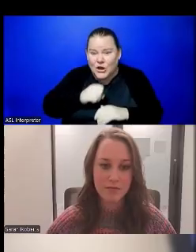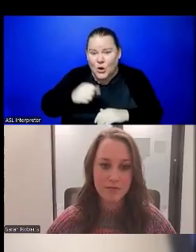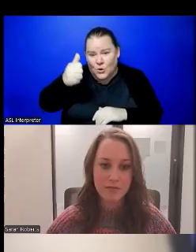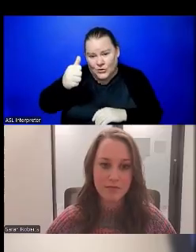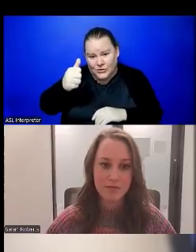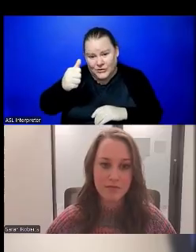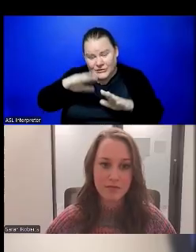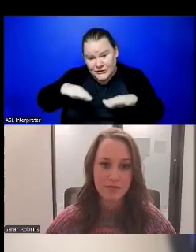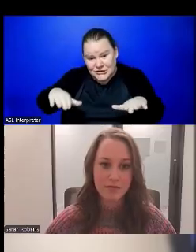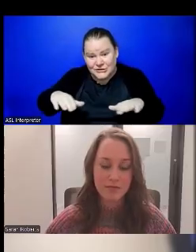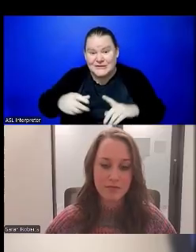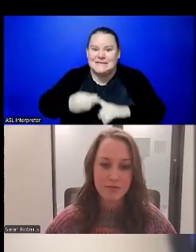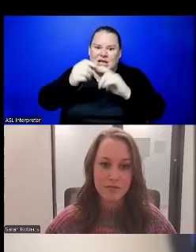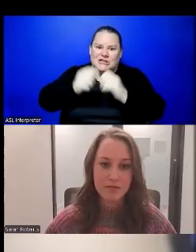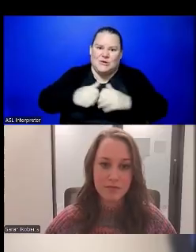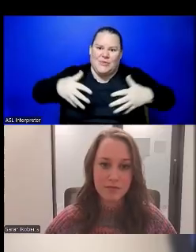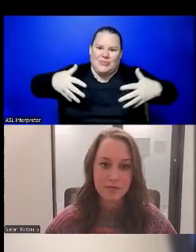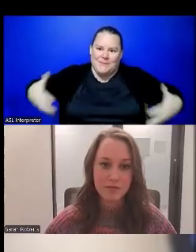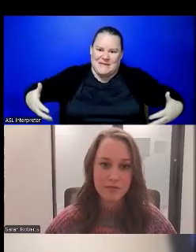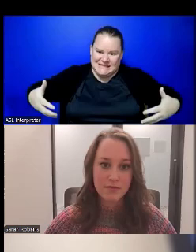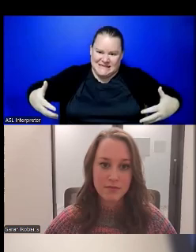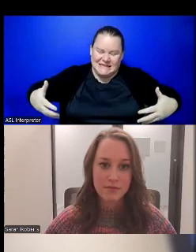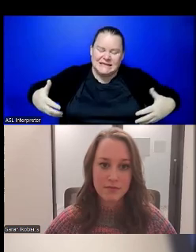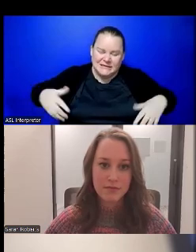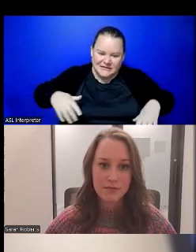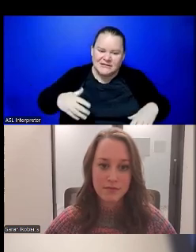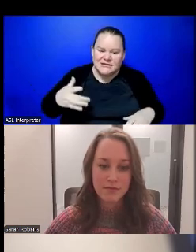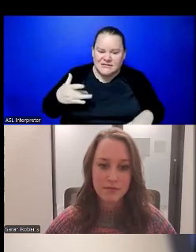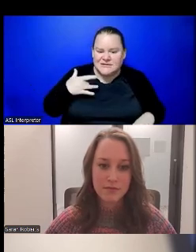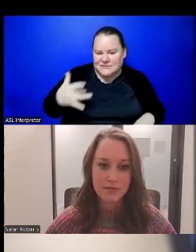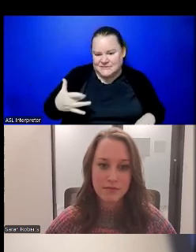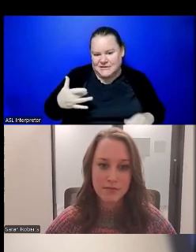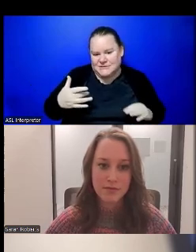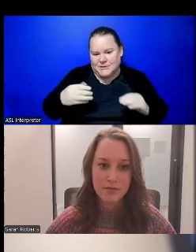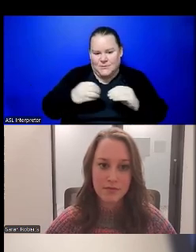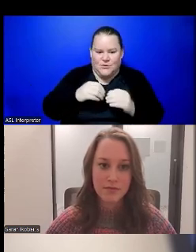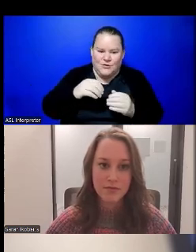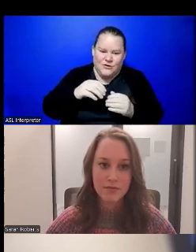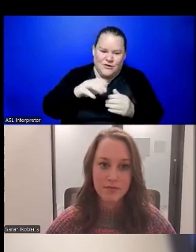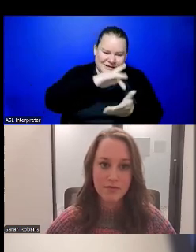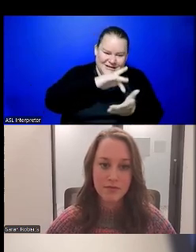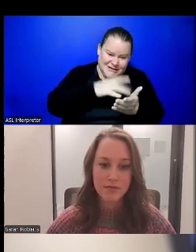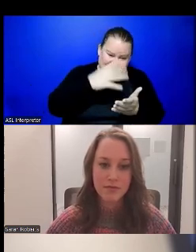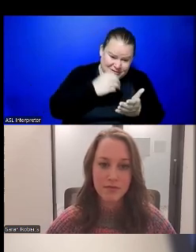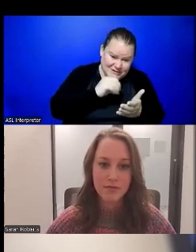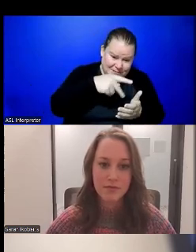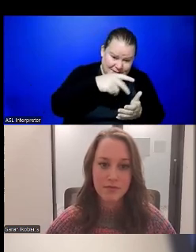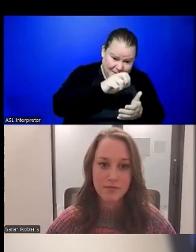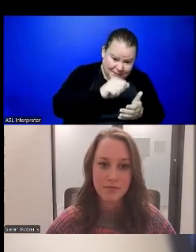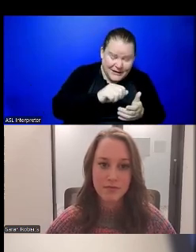the obesity. And so it tends to go from more of a central sleep apnea picture to obstructive sleep apnea picture as they get